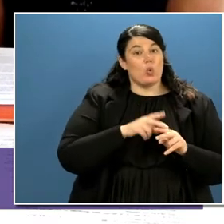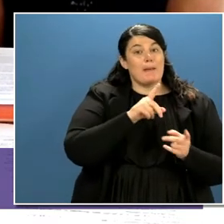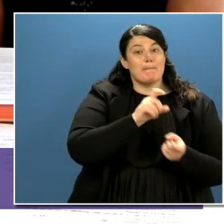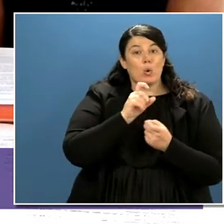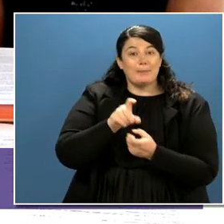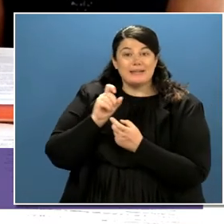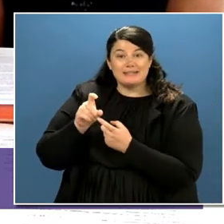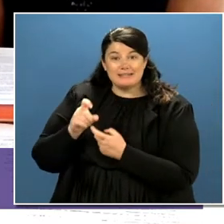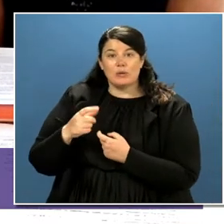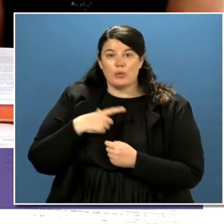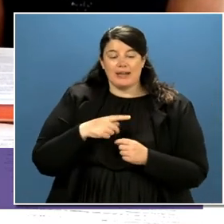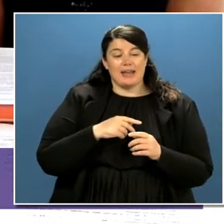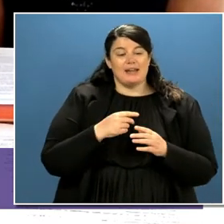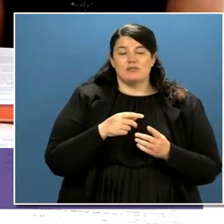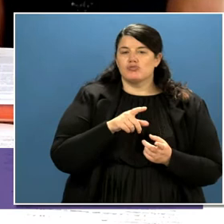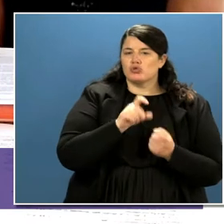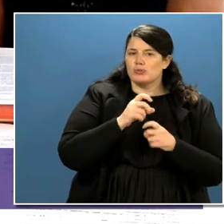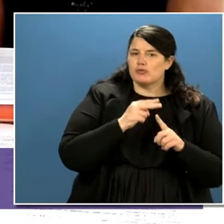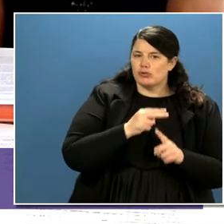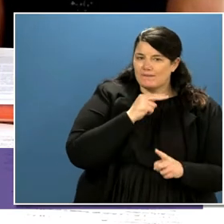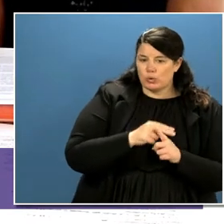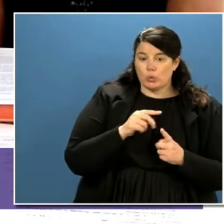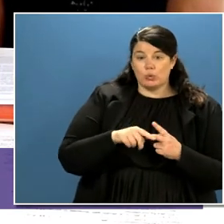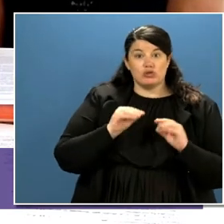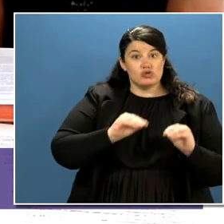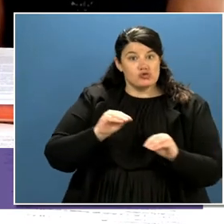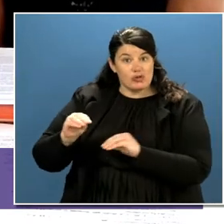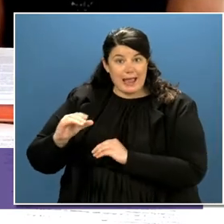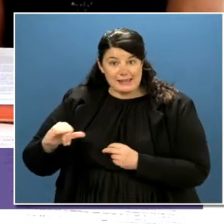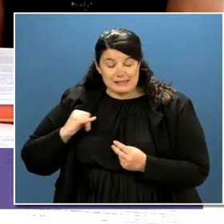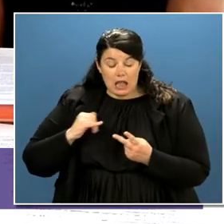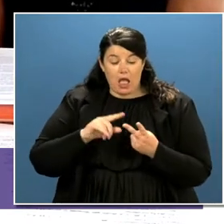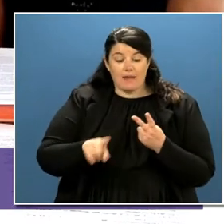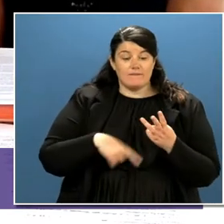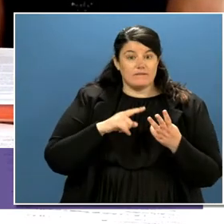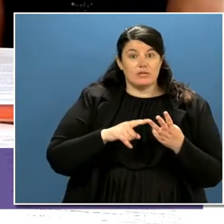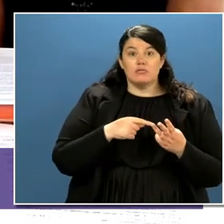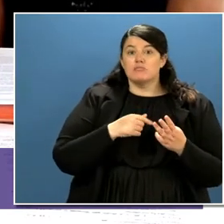a recruitment review, we'll train up staff, we'll create inclusive guidelines